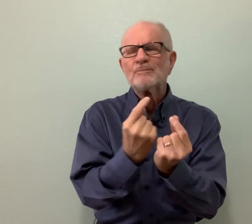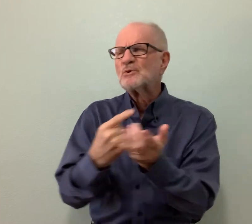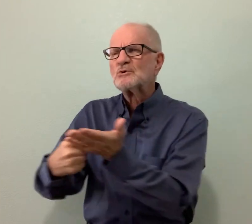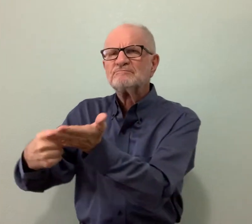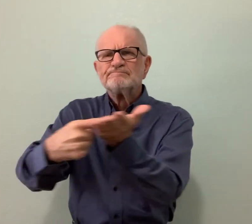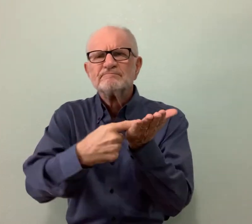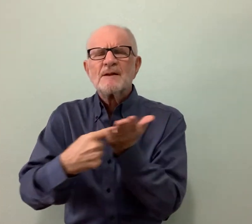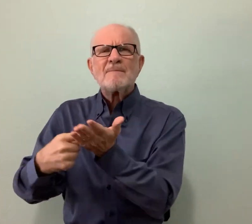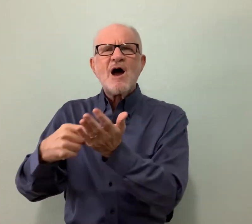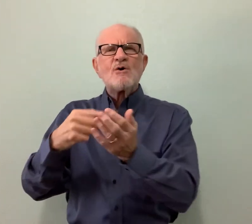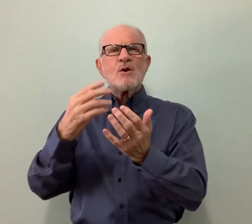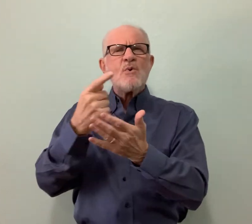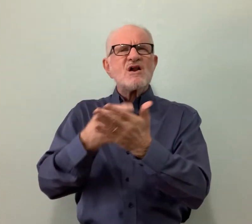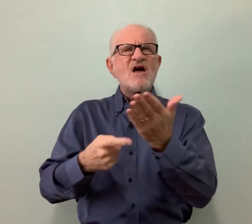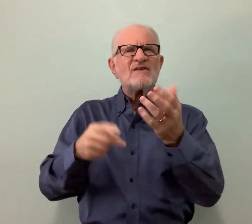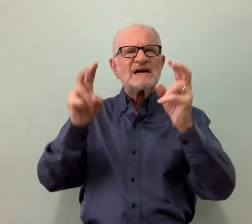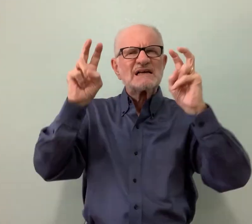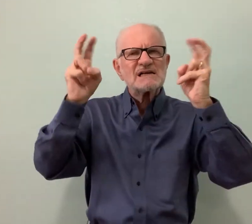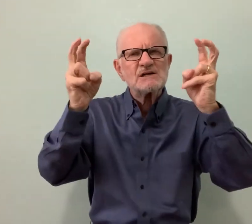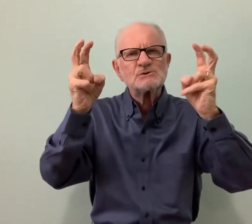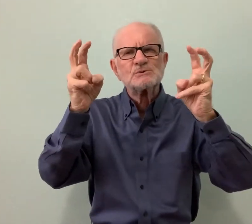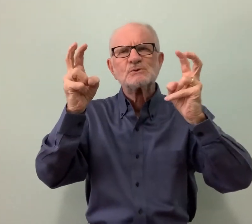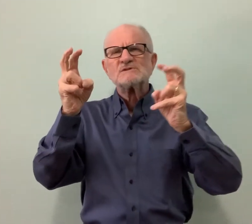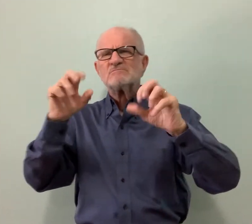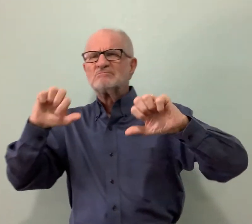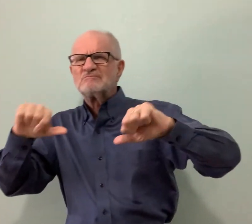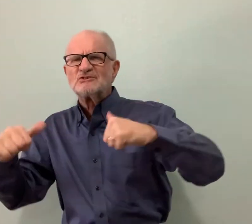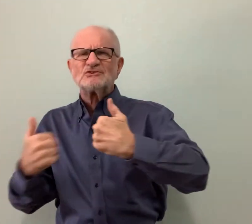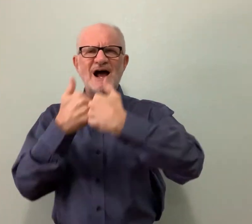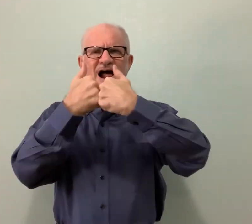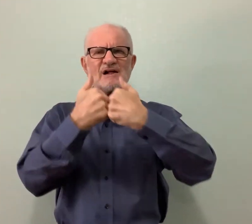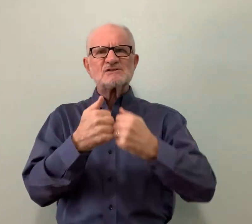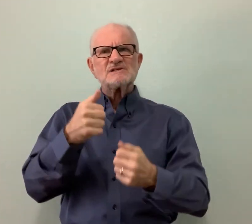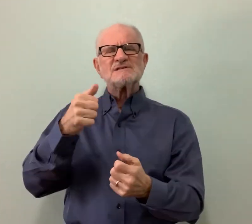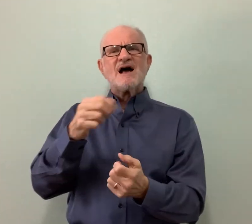to discuss what the issues and challenges facing us were.